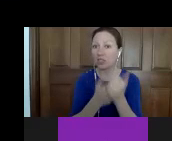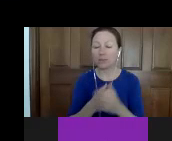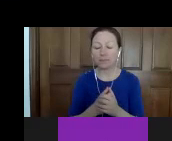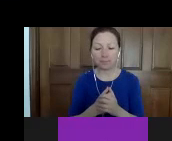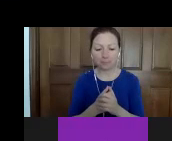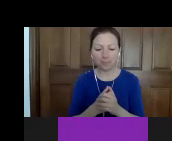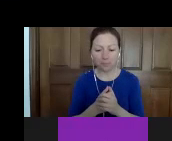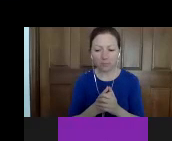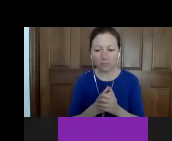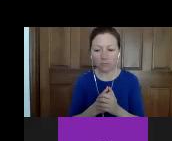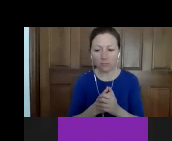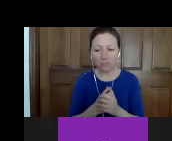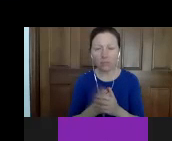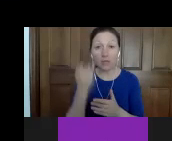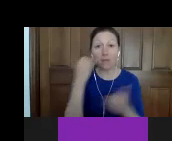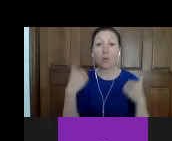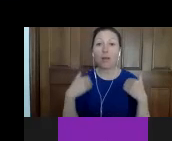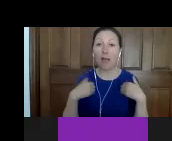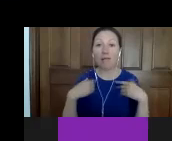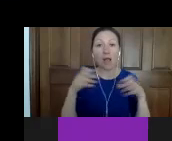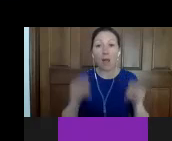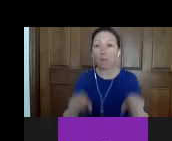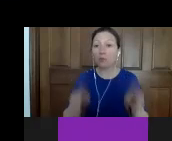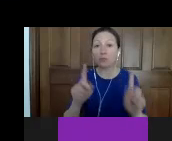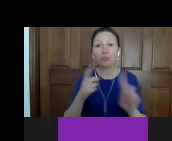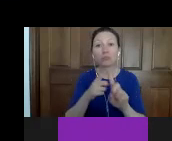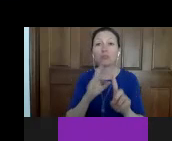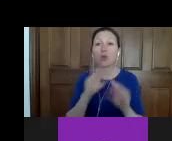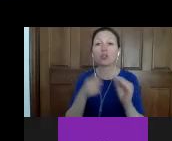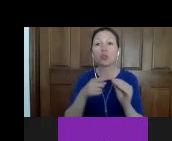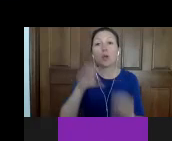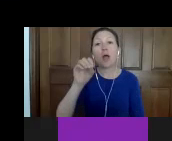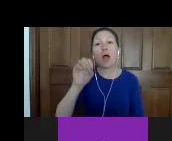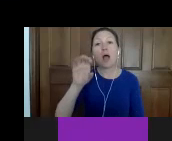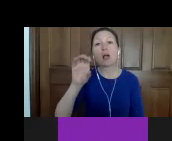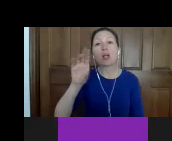occupational therapist, that might help too. But it also comes down to what the specific